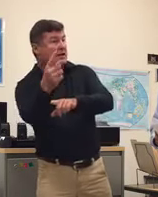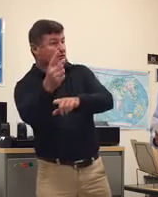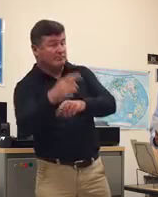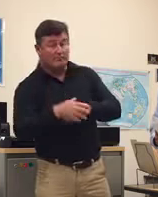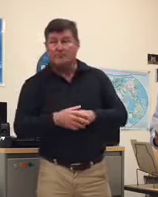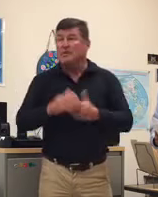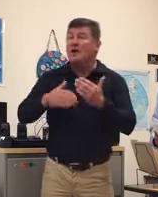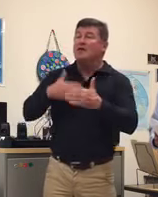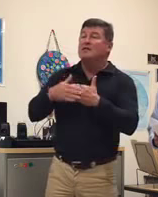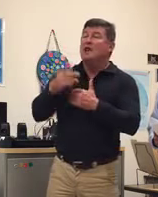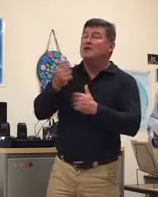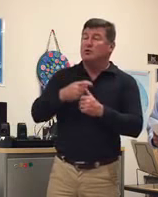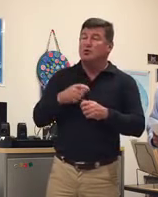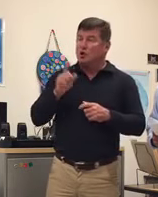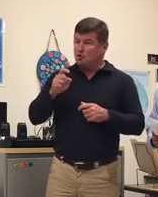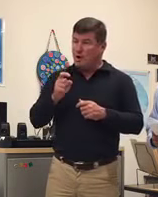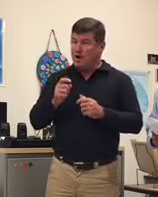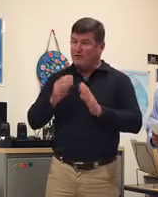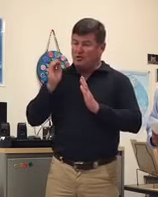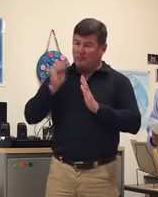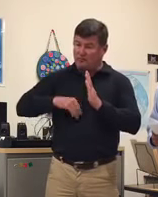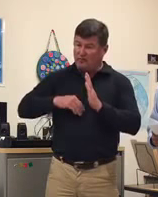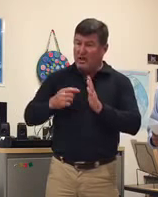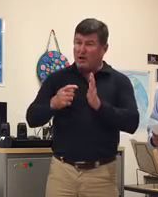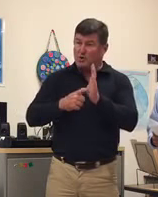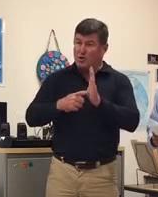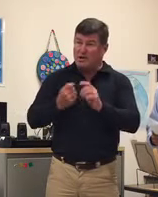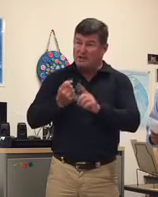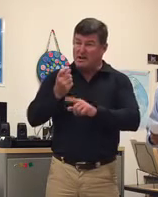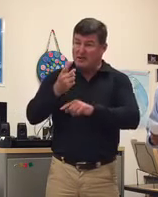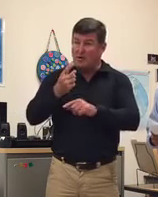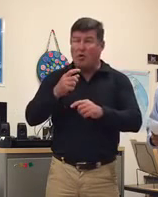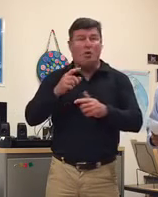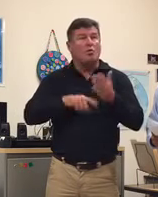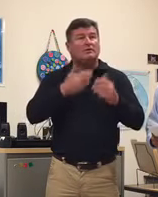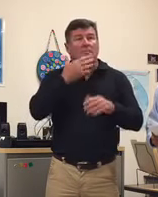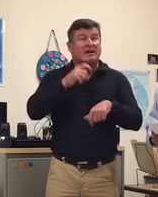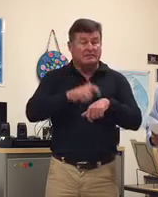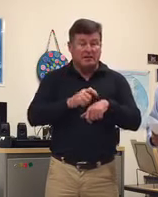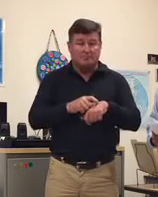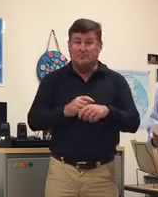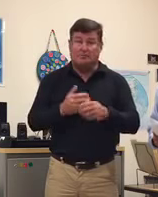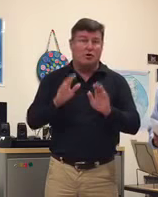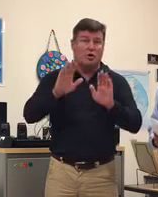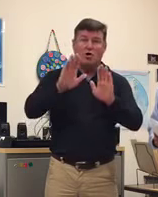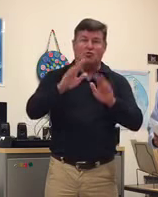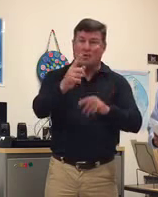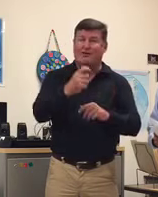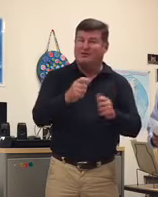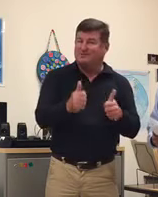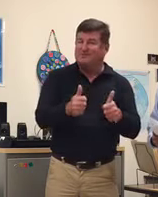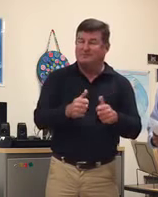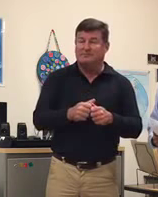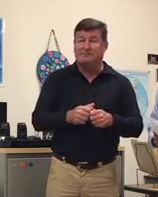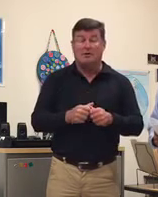So our next question is whether or not I have to renew my request. Or when is the best time to renew a request?